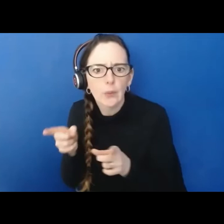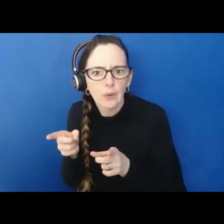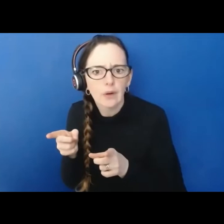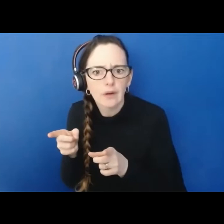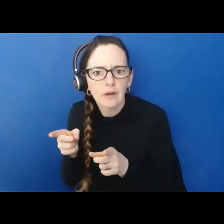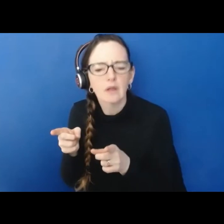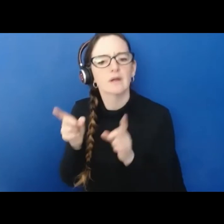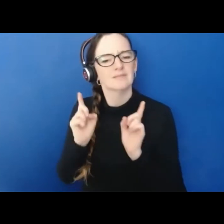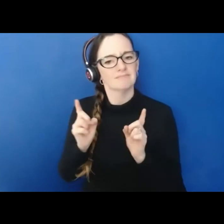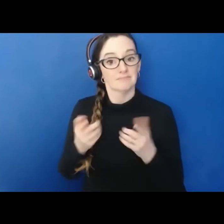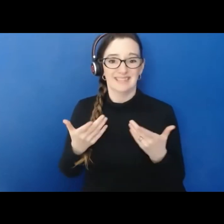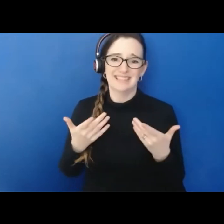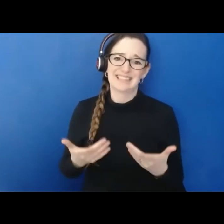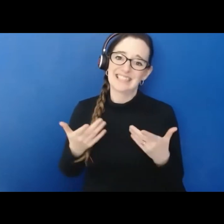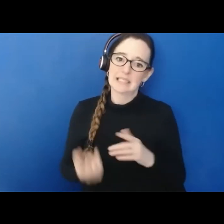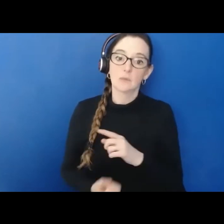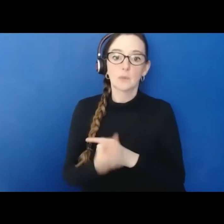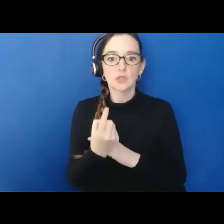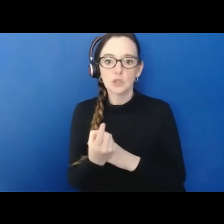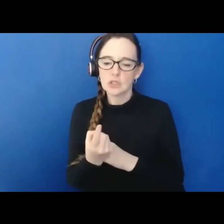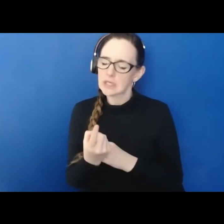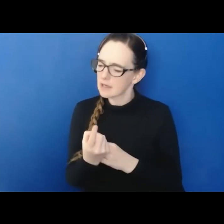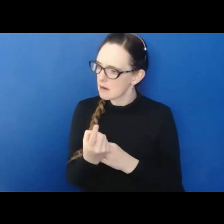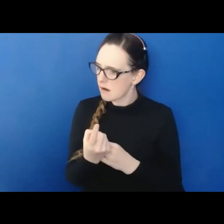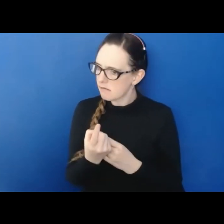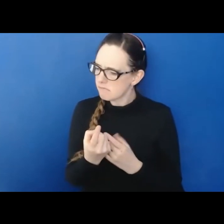today is a space to explore what alternative structures